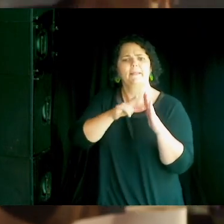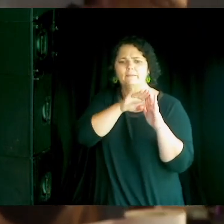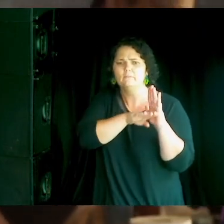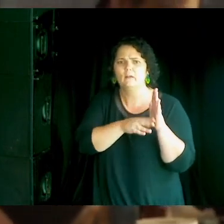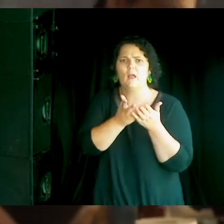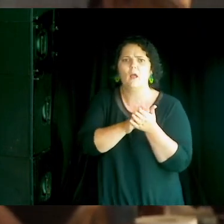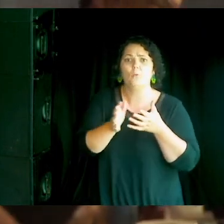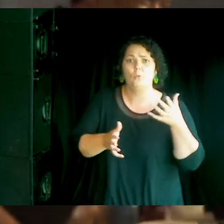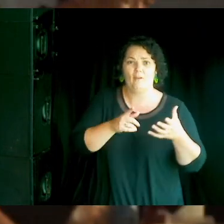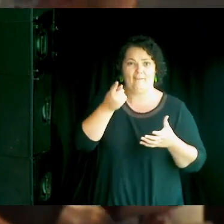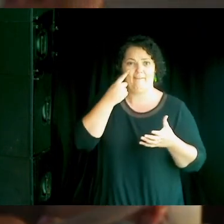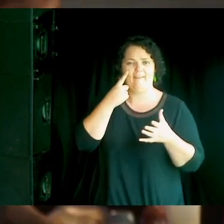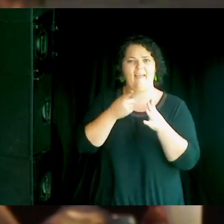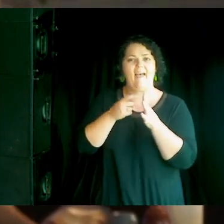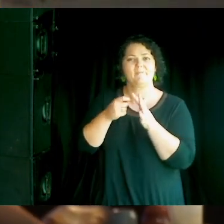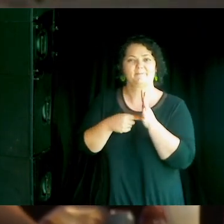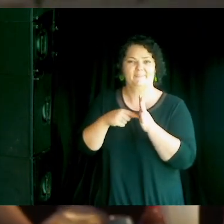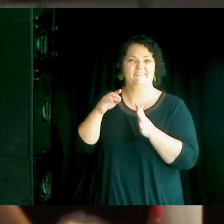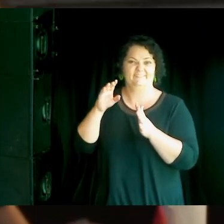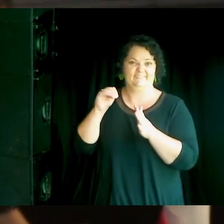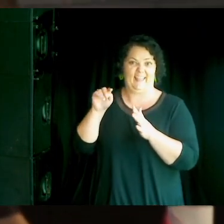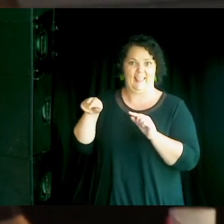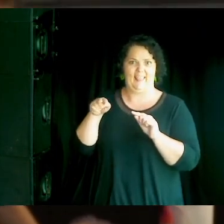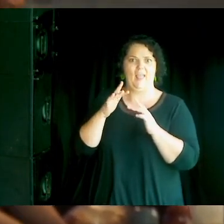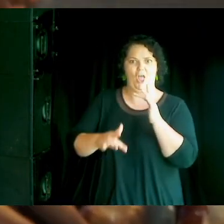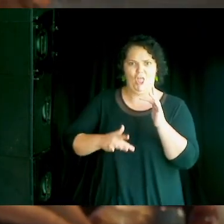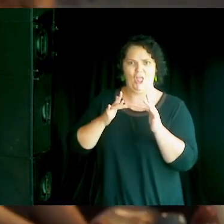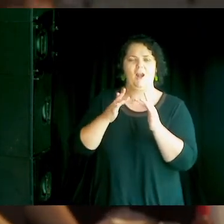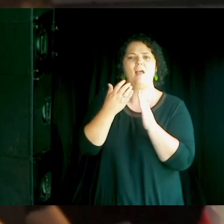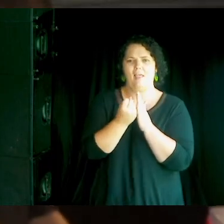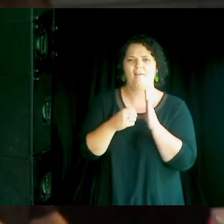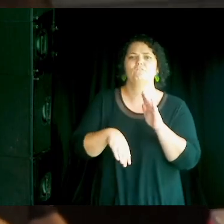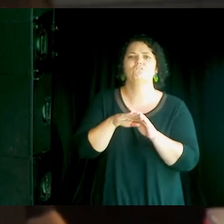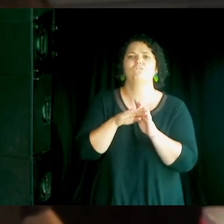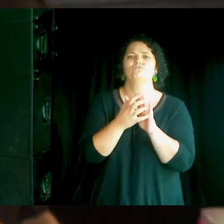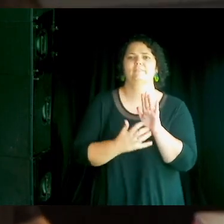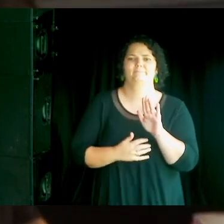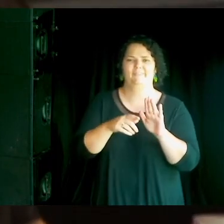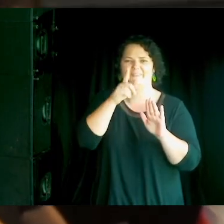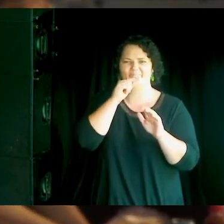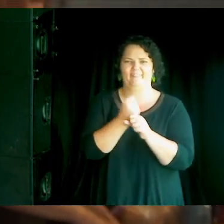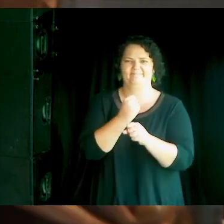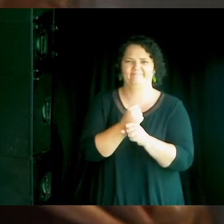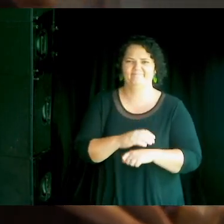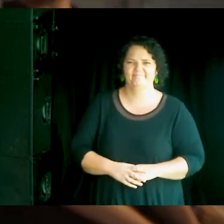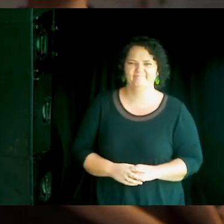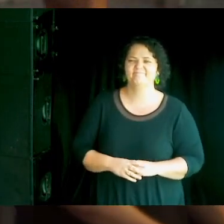my recipe how to make sauce spices if not you can always give me an email or just go to your